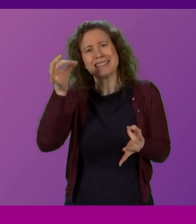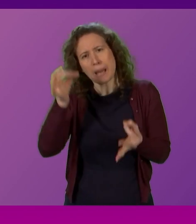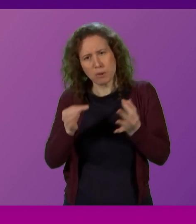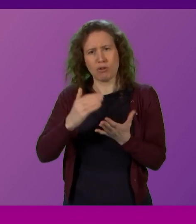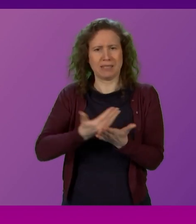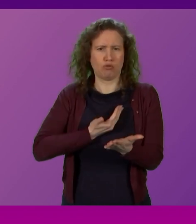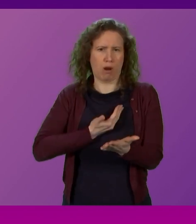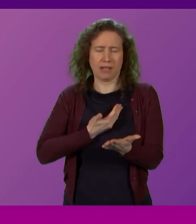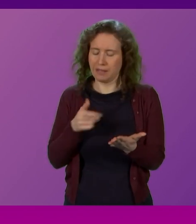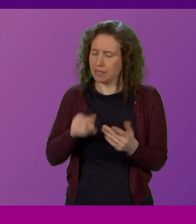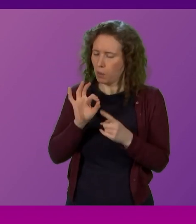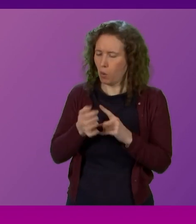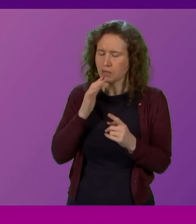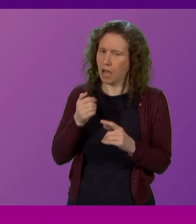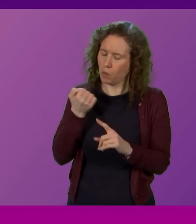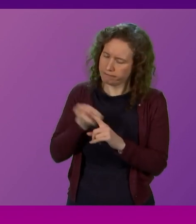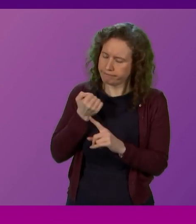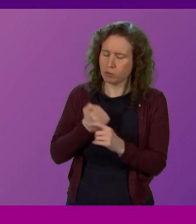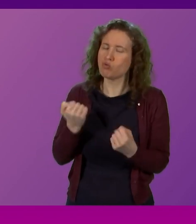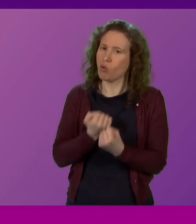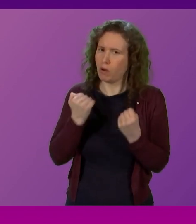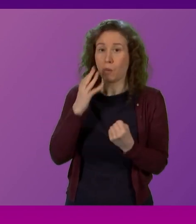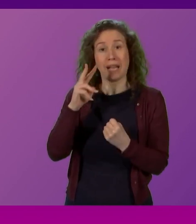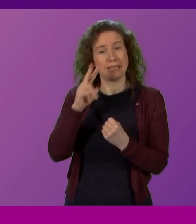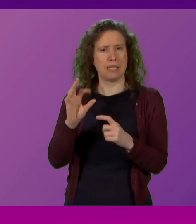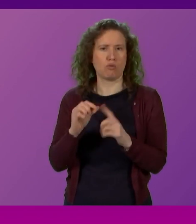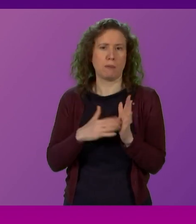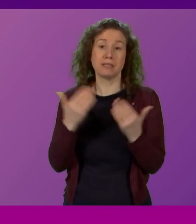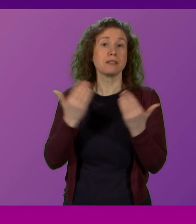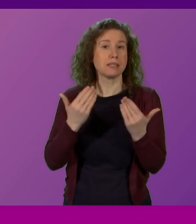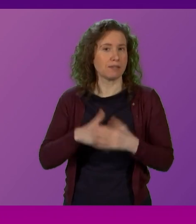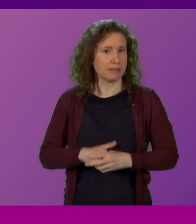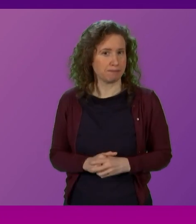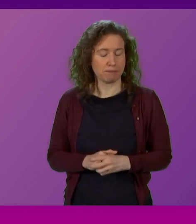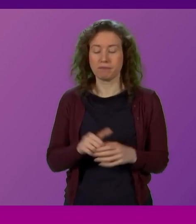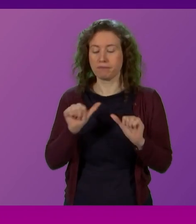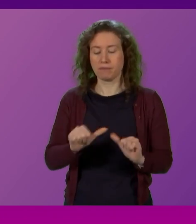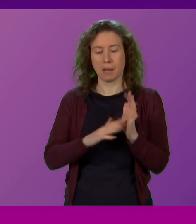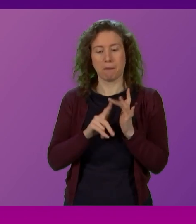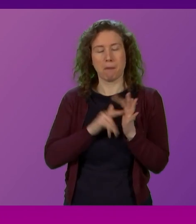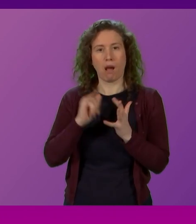I will make those points very strongly when I see the Prime Minister this evening.